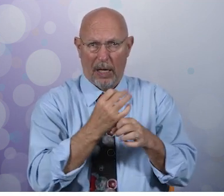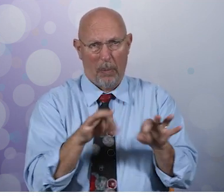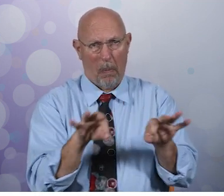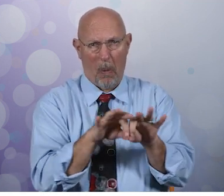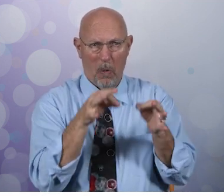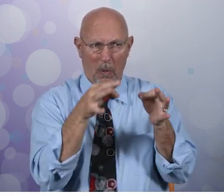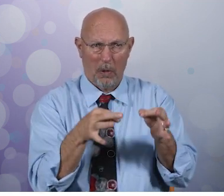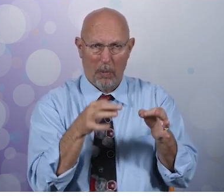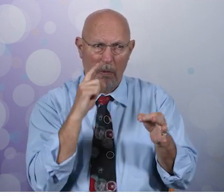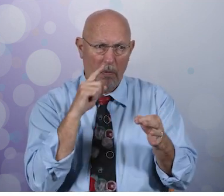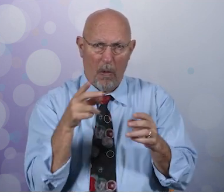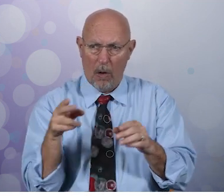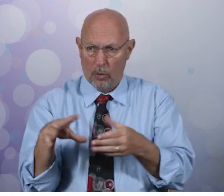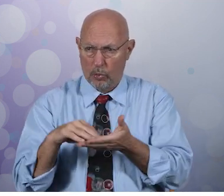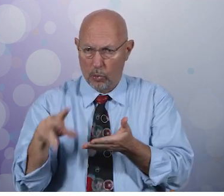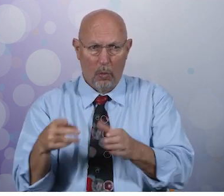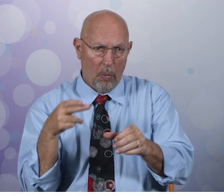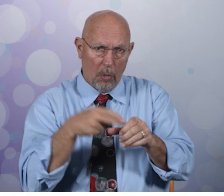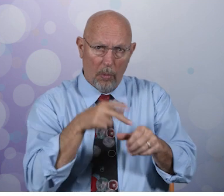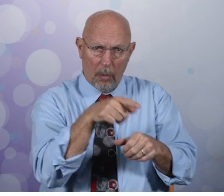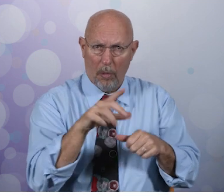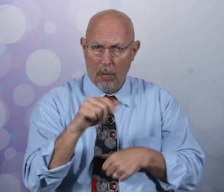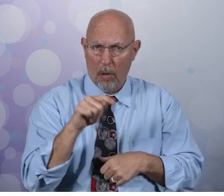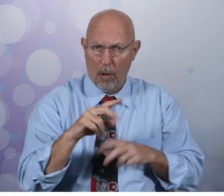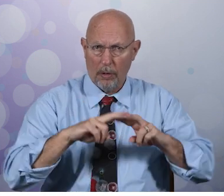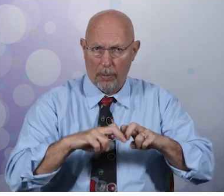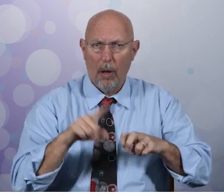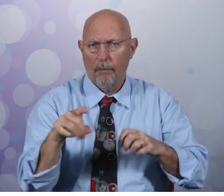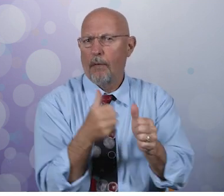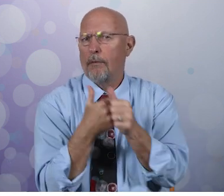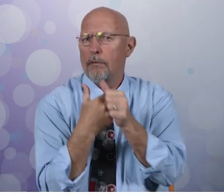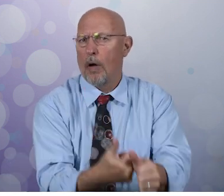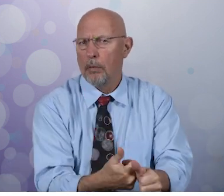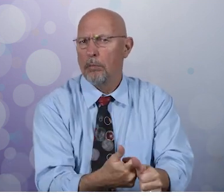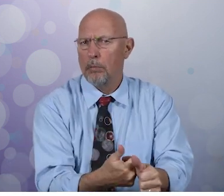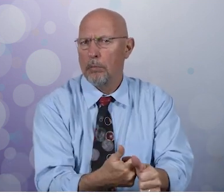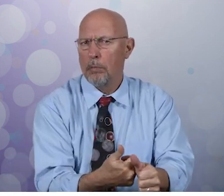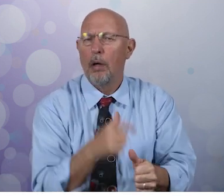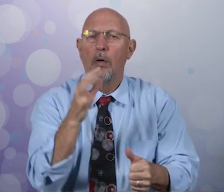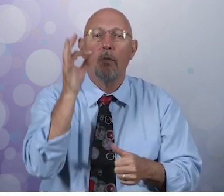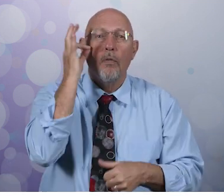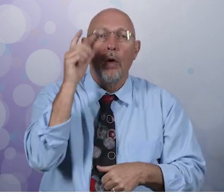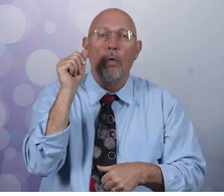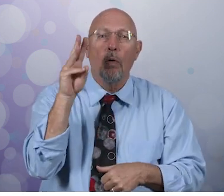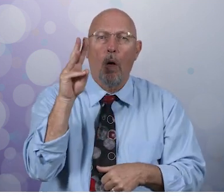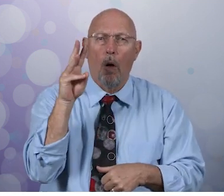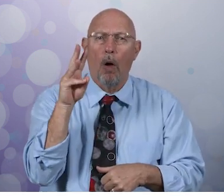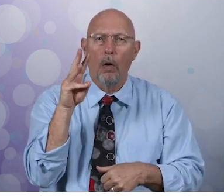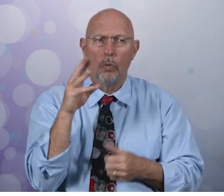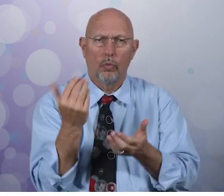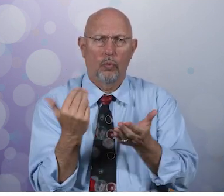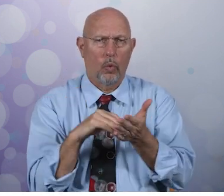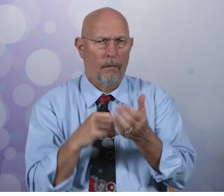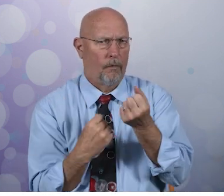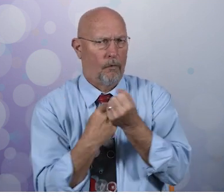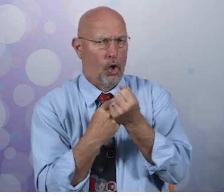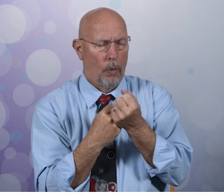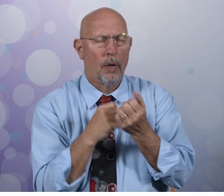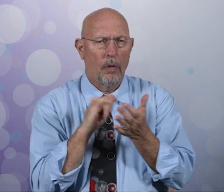in the alternate assessment that we need to follow. Federal law reaffirms that the decision about participation